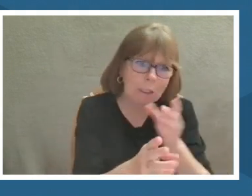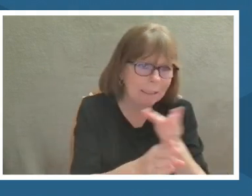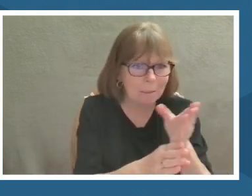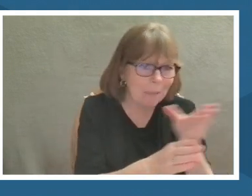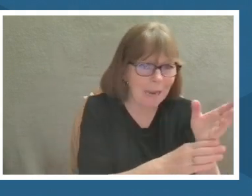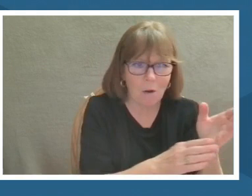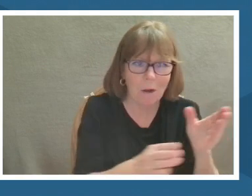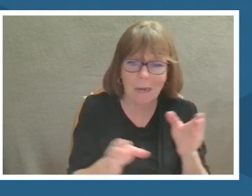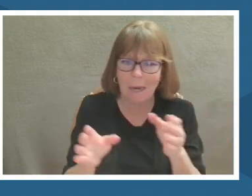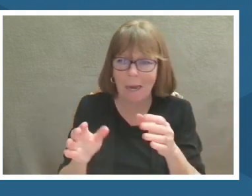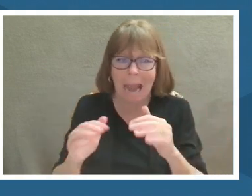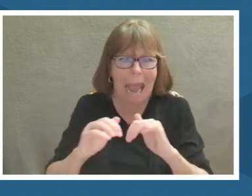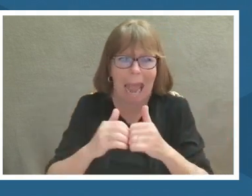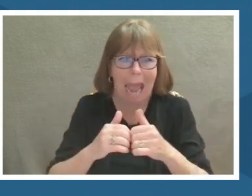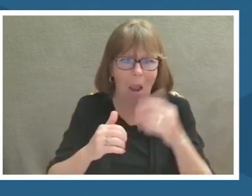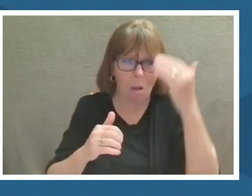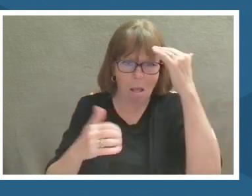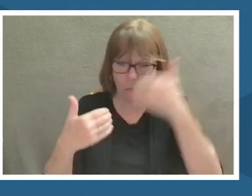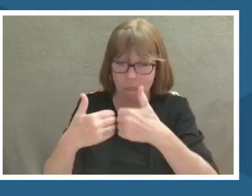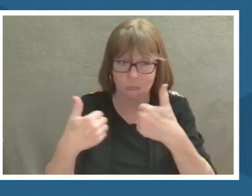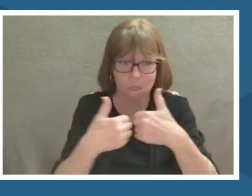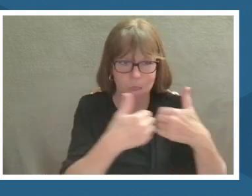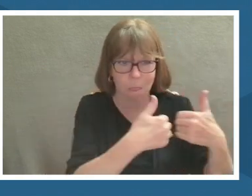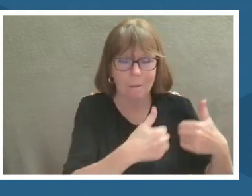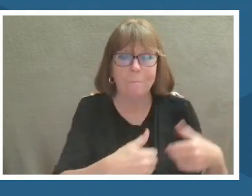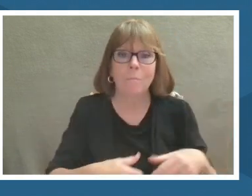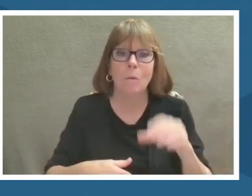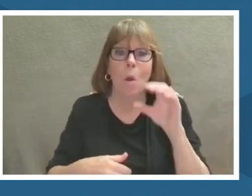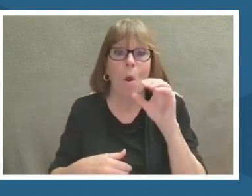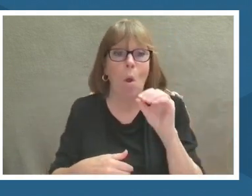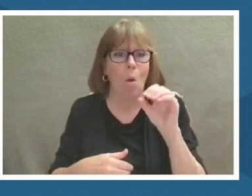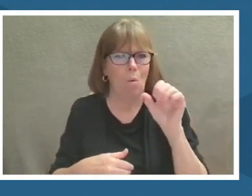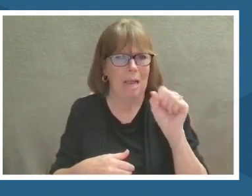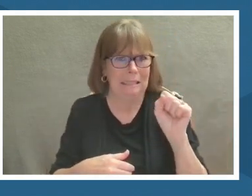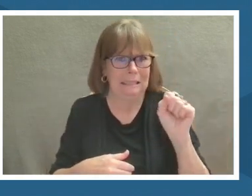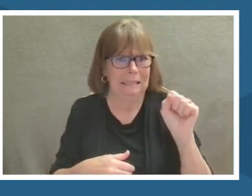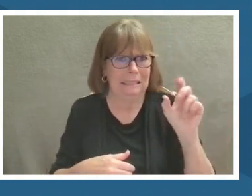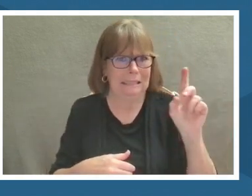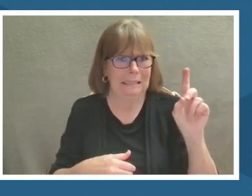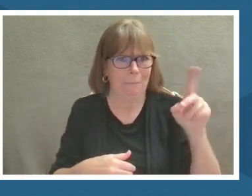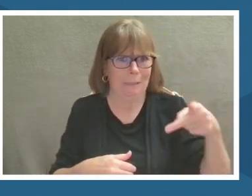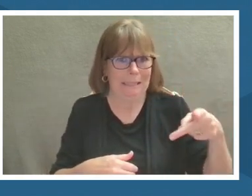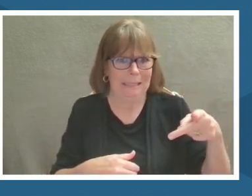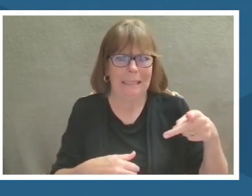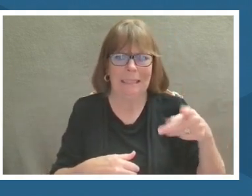be published by ostp as a byproduct of